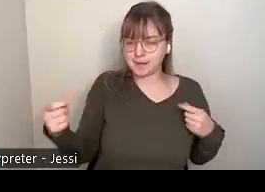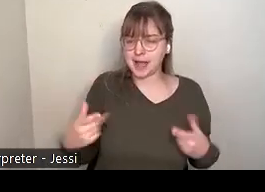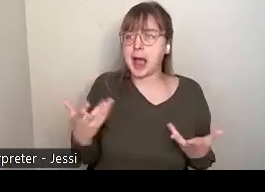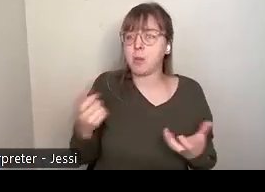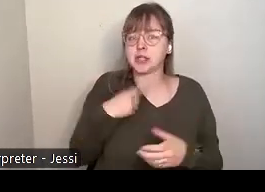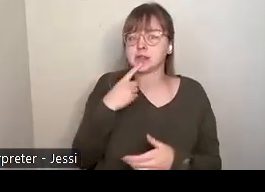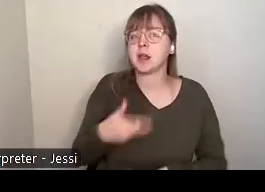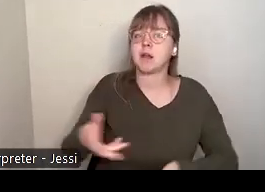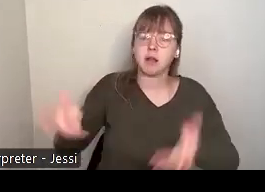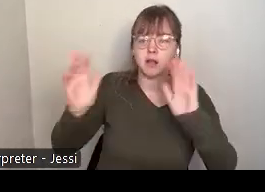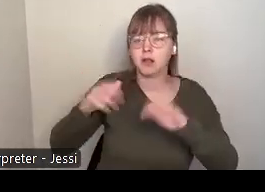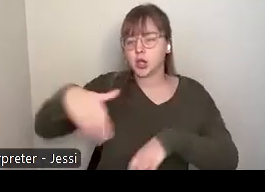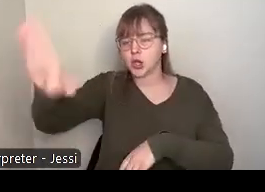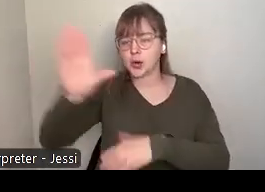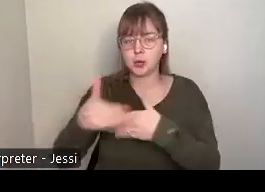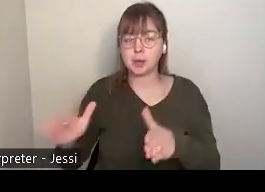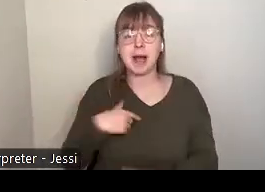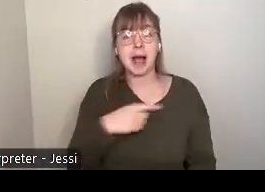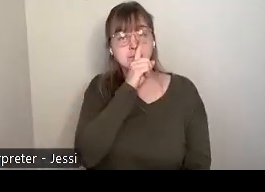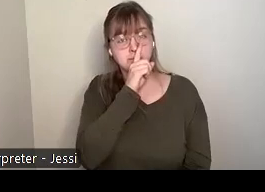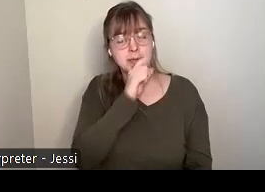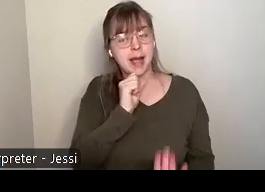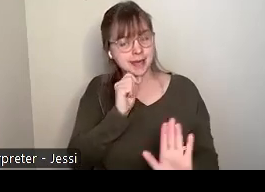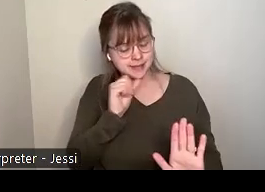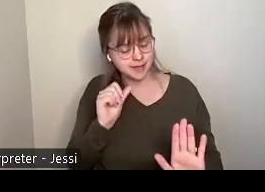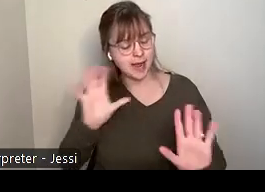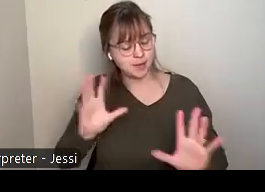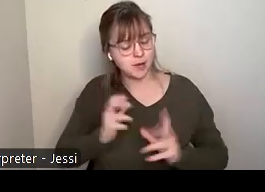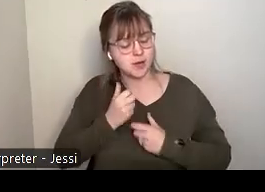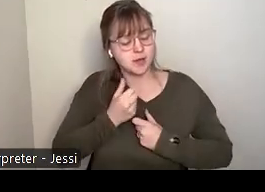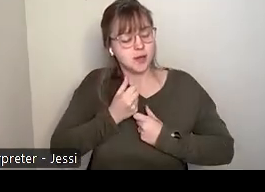and I didn't it's actually a good story I caught it and this is what saved me in that moment from